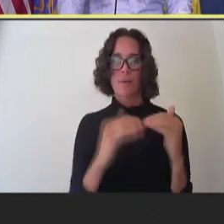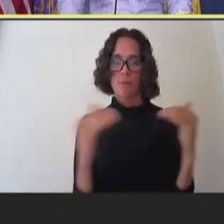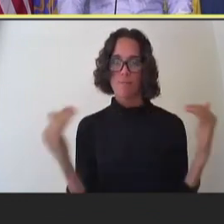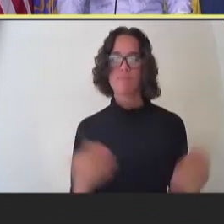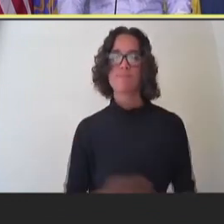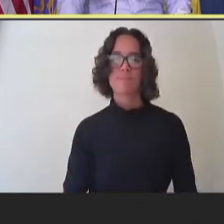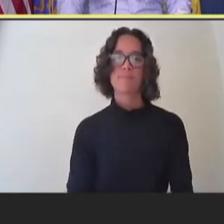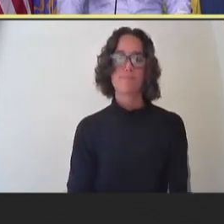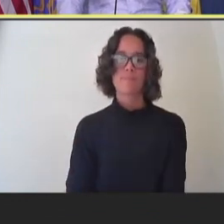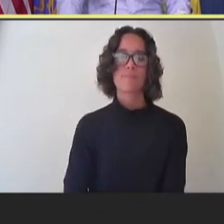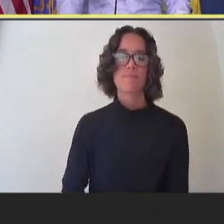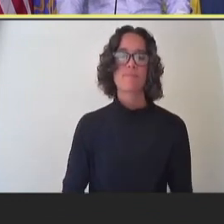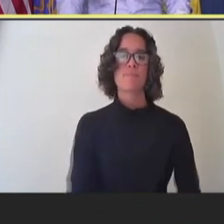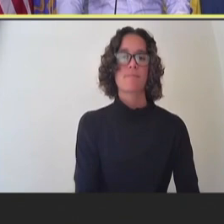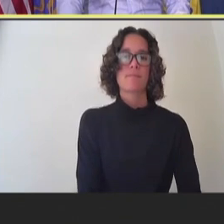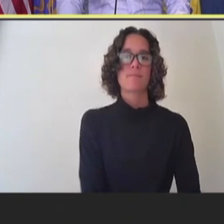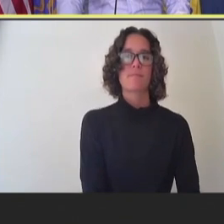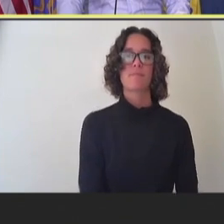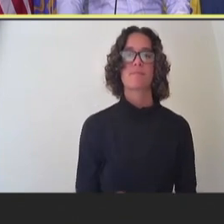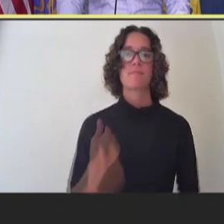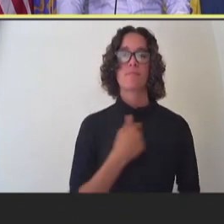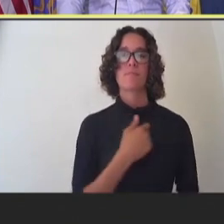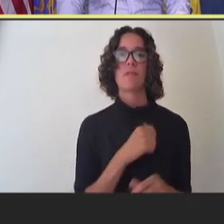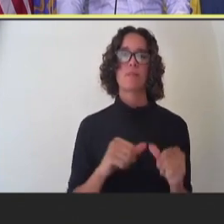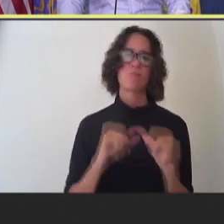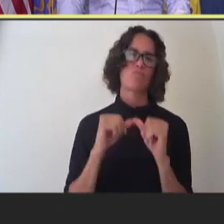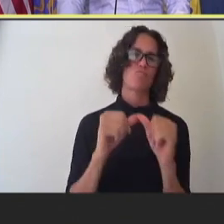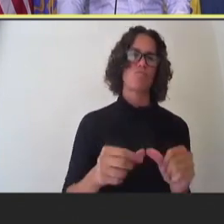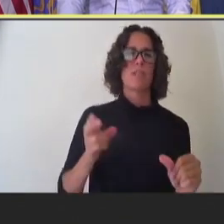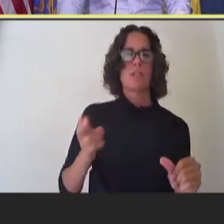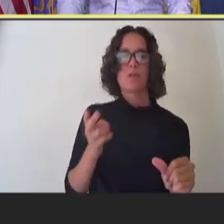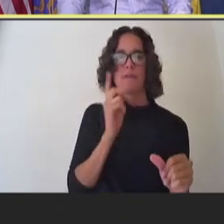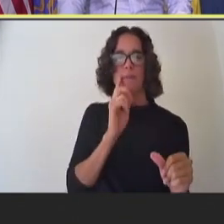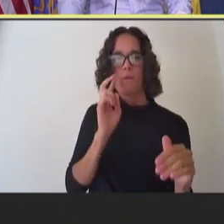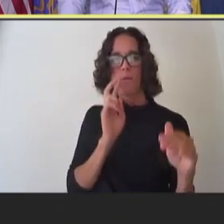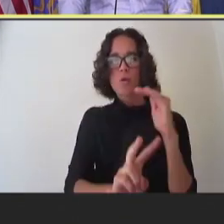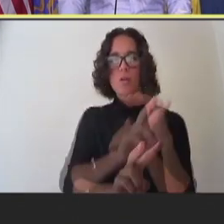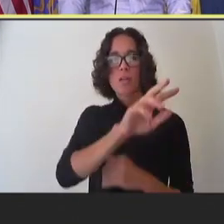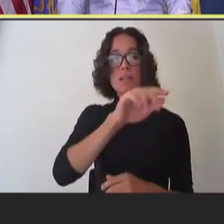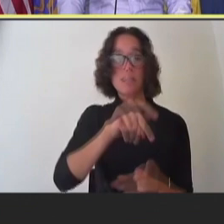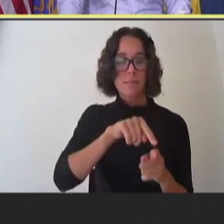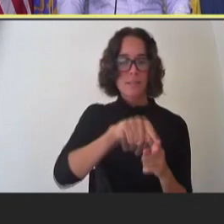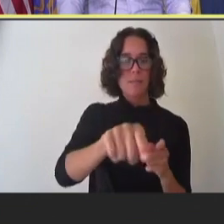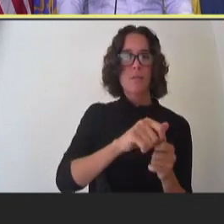There's a long history of forecasting at CDC. In particular, our flu division, for more than a decade, has been collecting